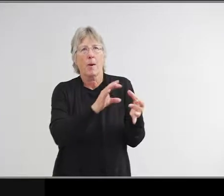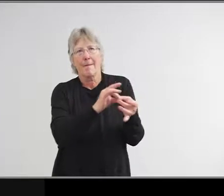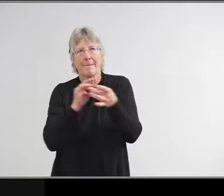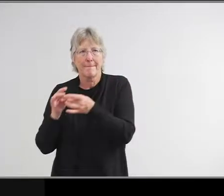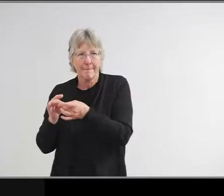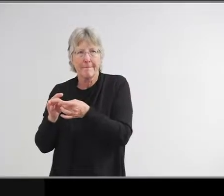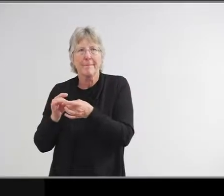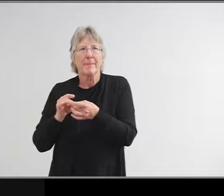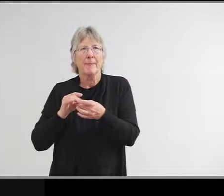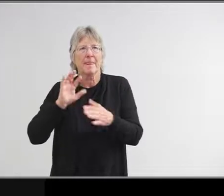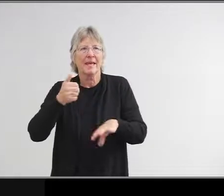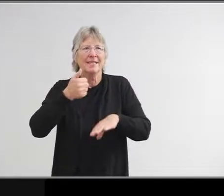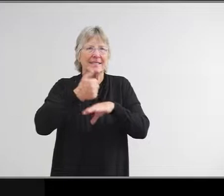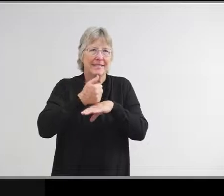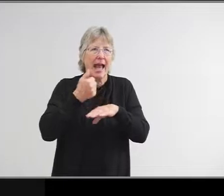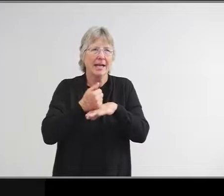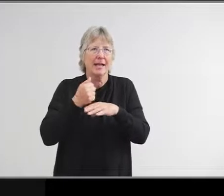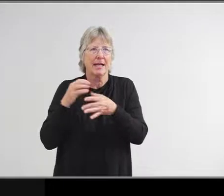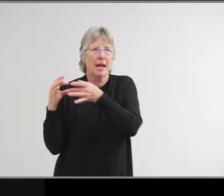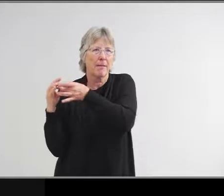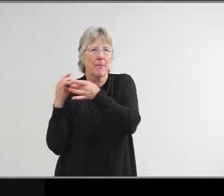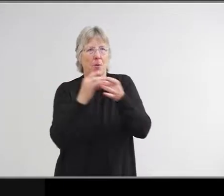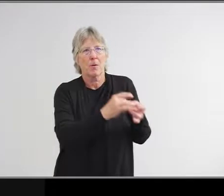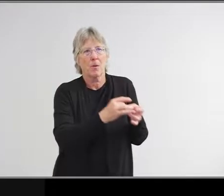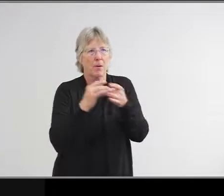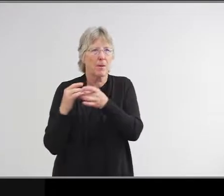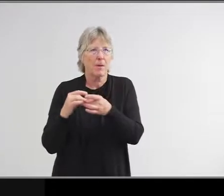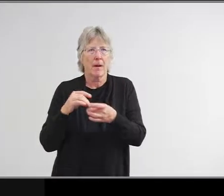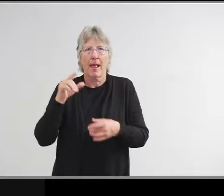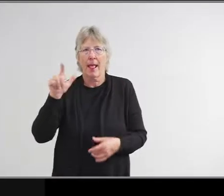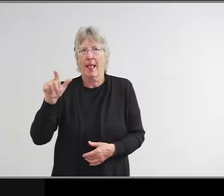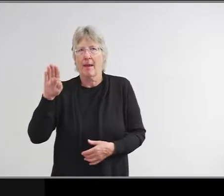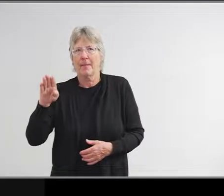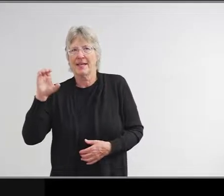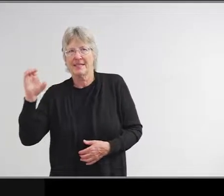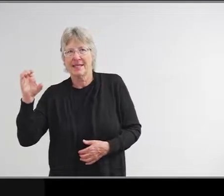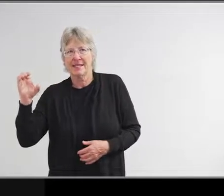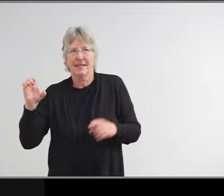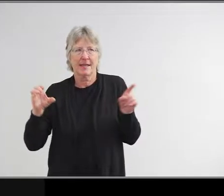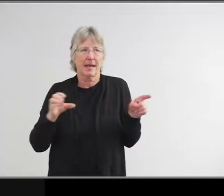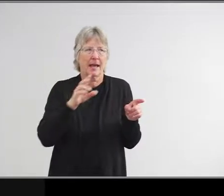between high school TLs and LBCC librarians. Our partnerships is flexible